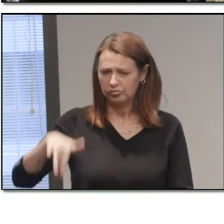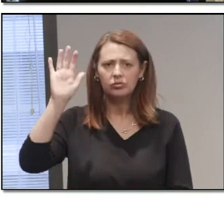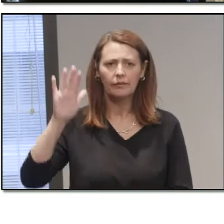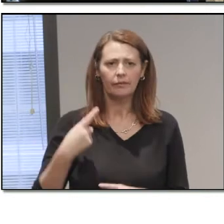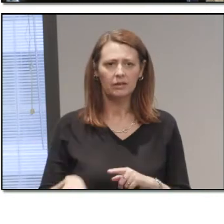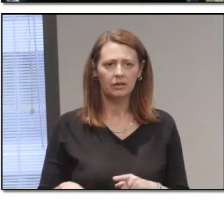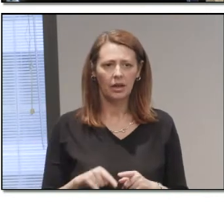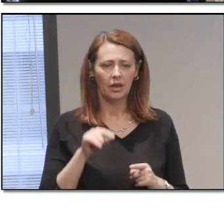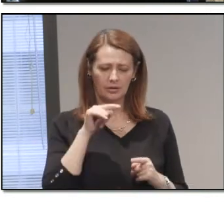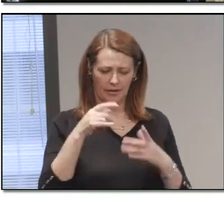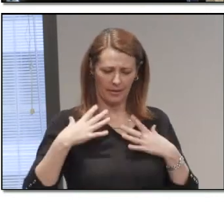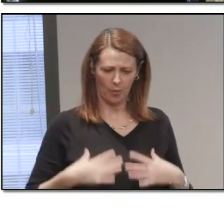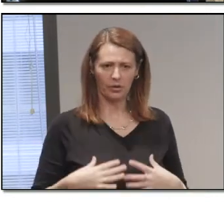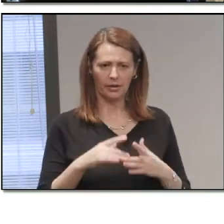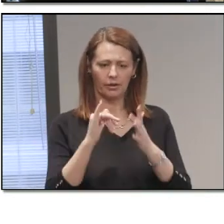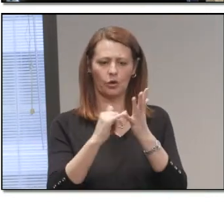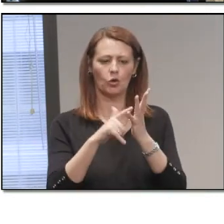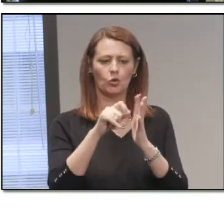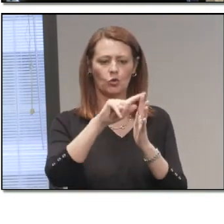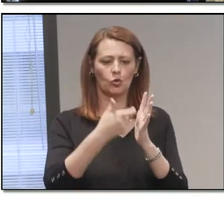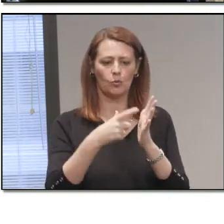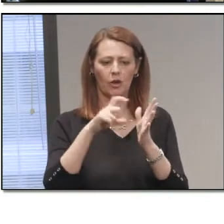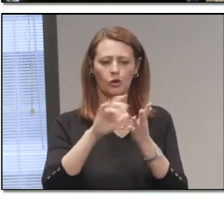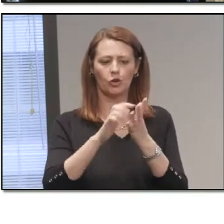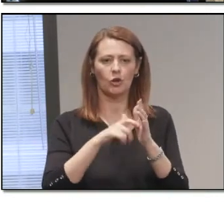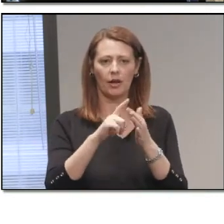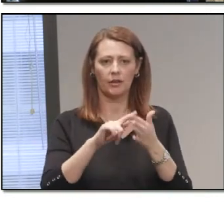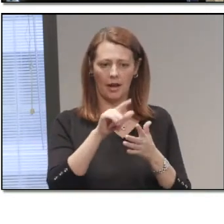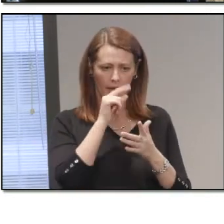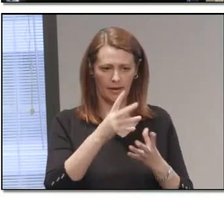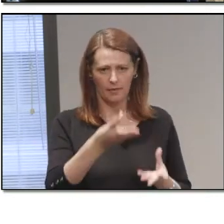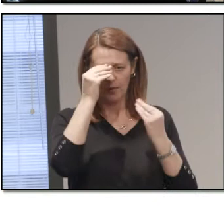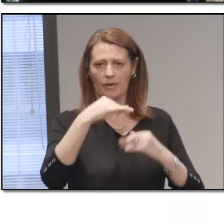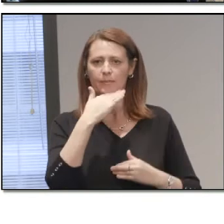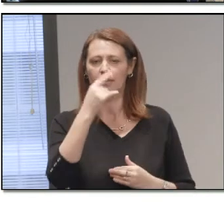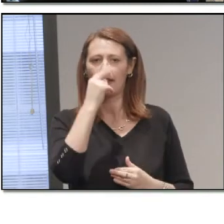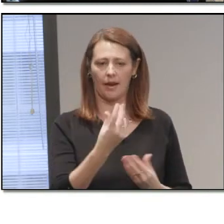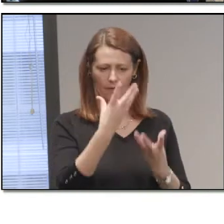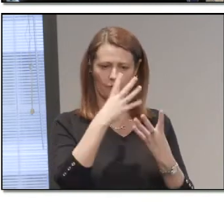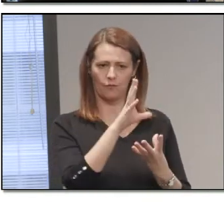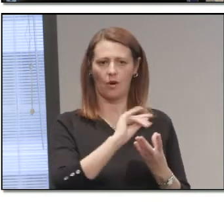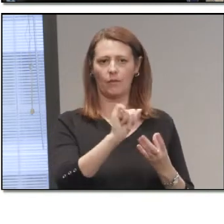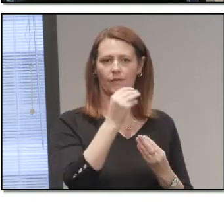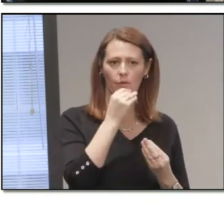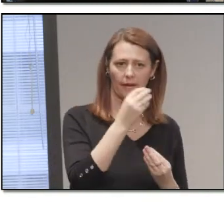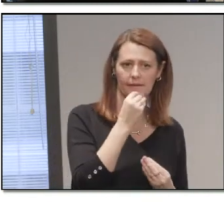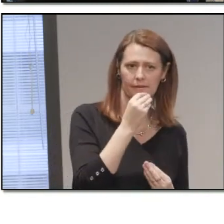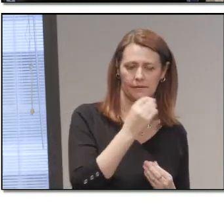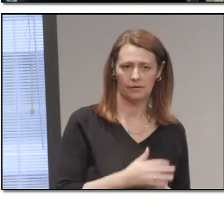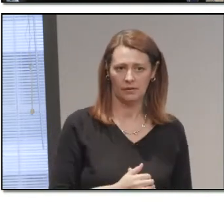out of what they eat and what they breathe, and so relative to their body size they breathe more air,